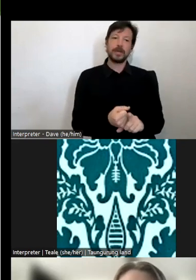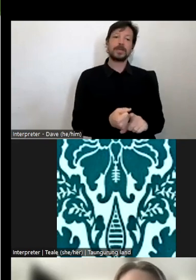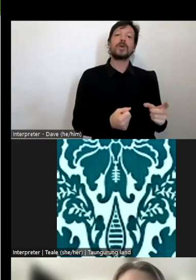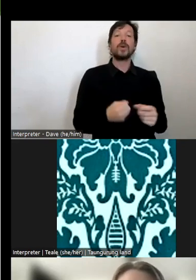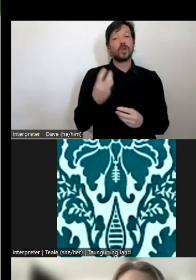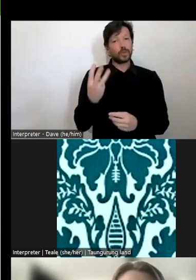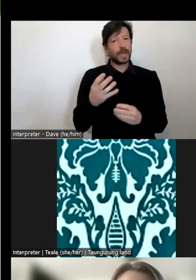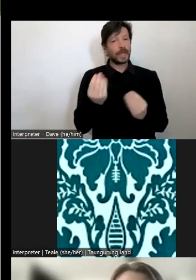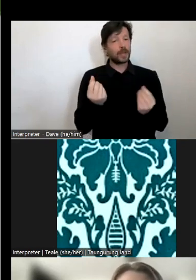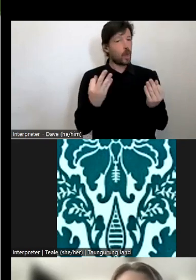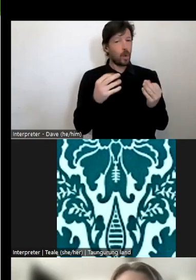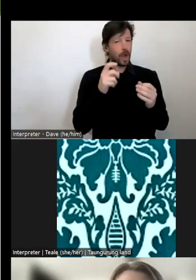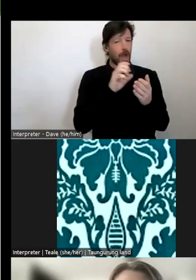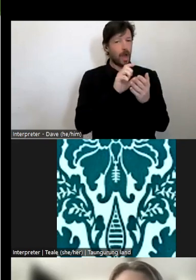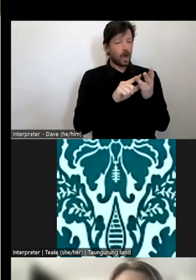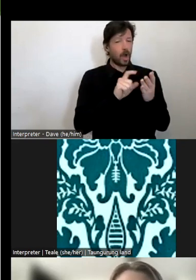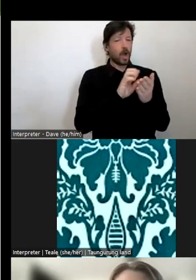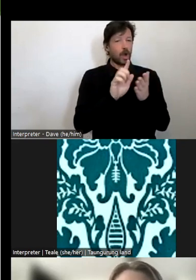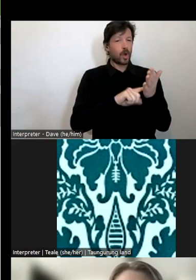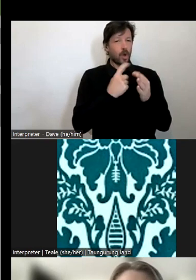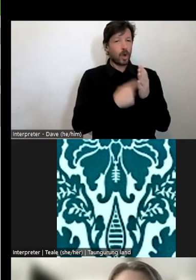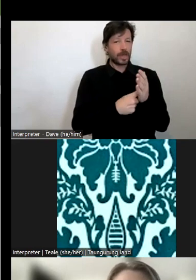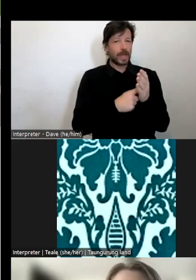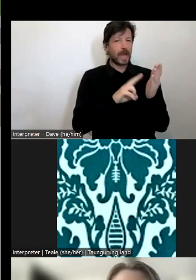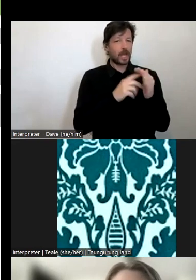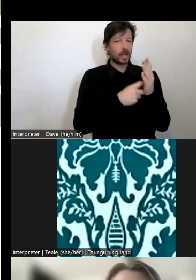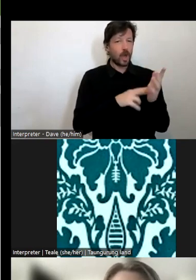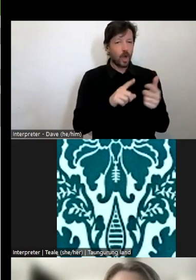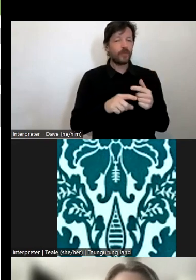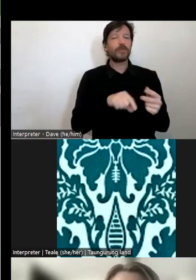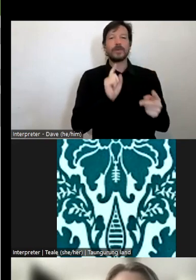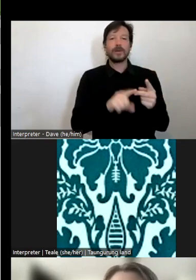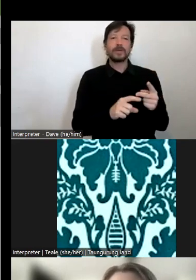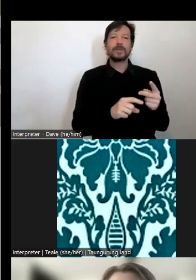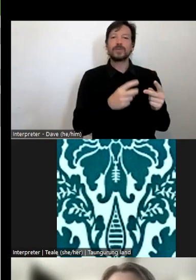two had large vestibular aqueduct, and then there were three with other genetic changes